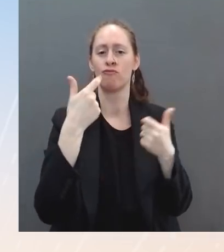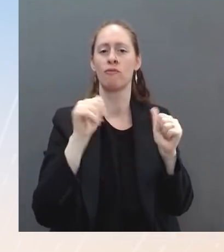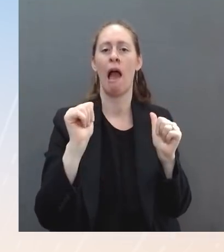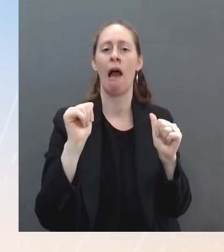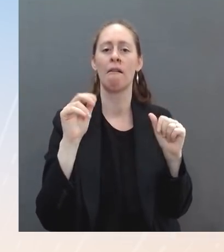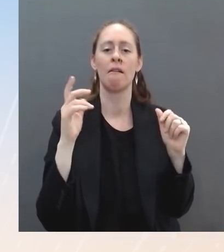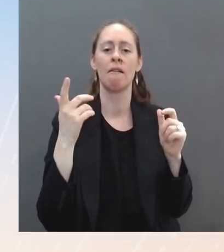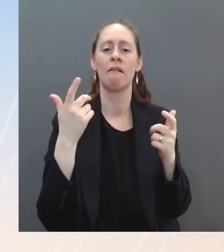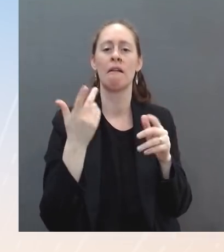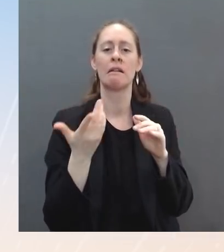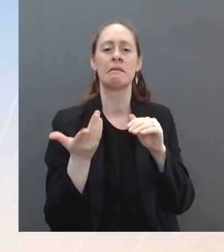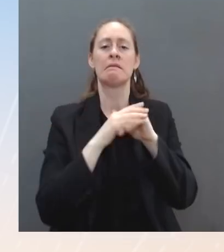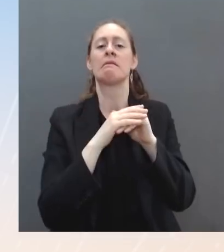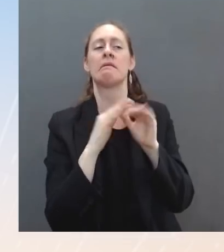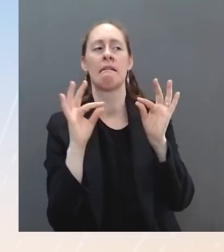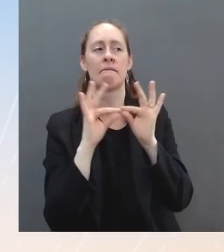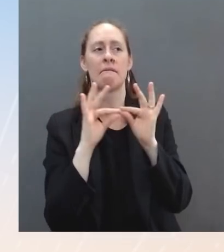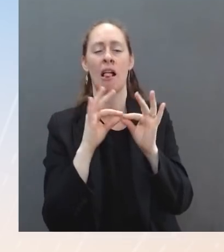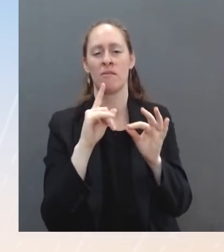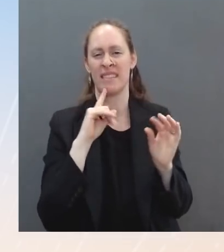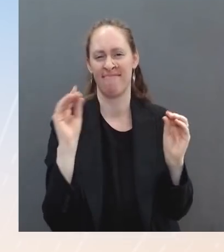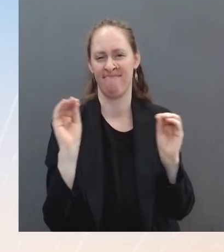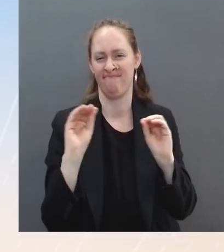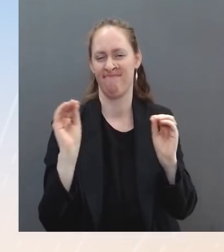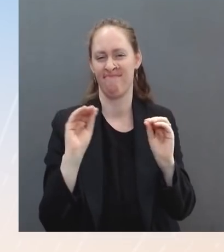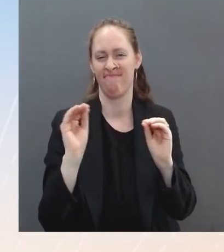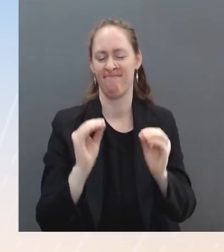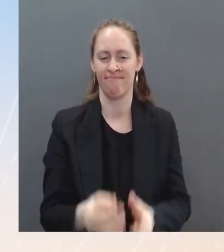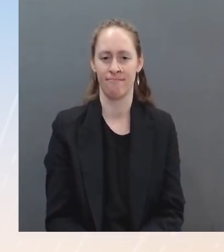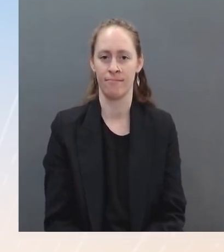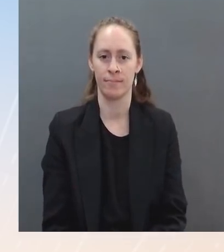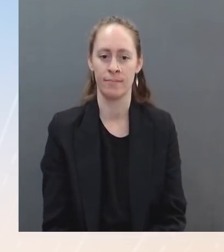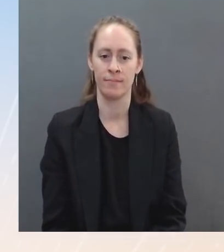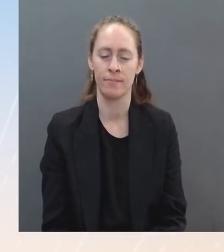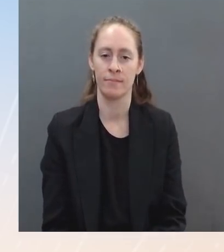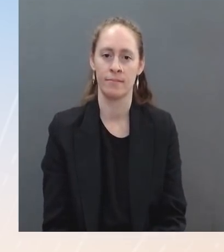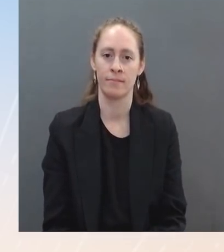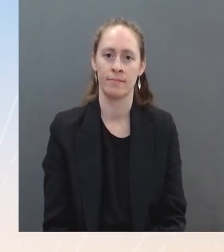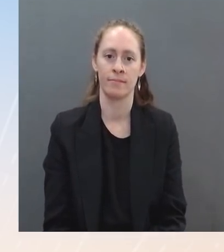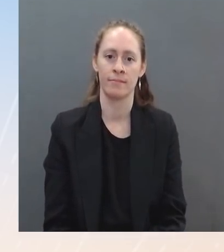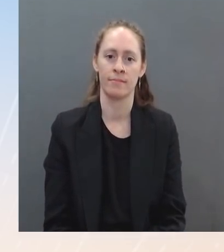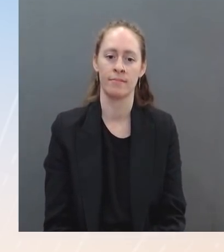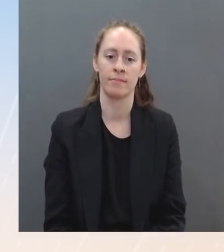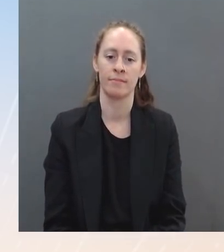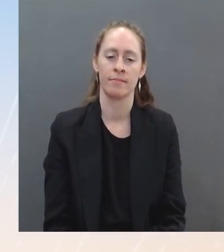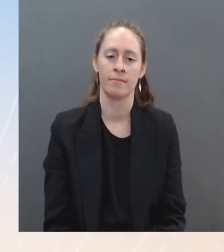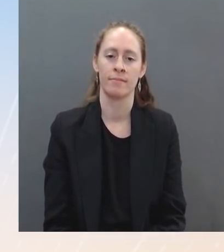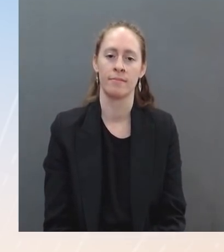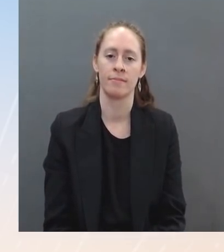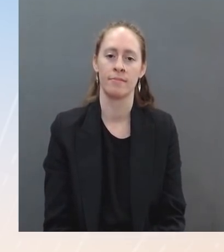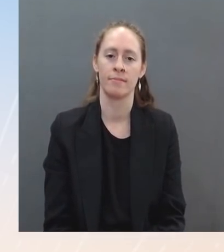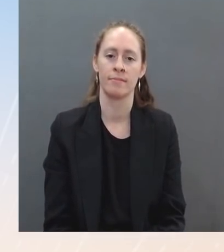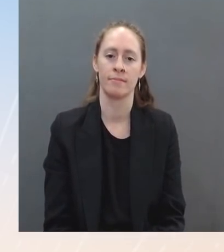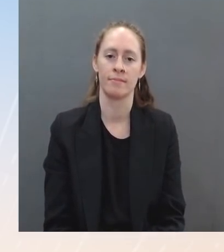in the first few days after the conflict began, the ruble was a reliable measure of where the Russian economy is,